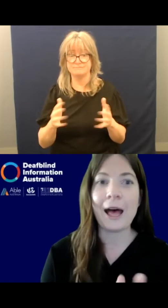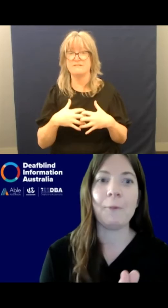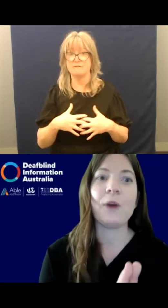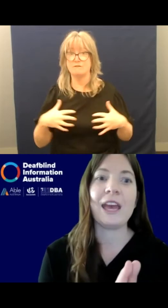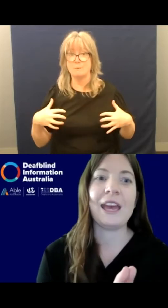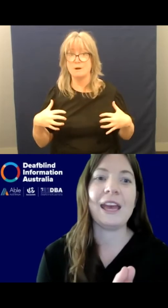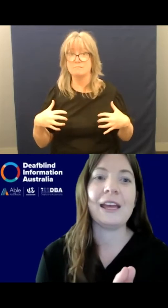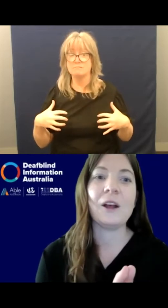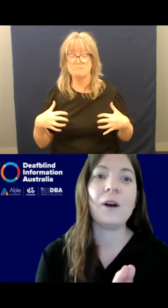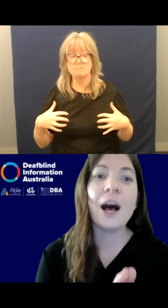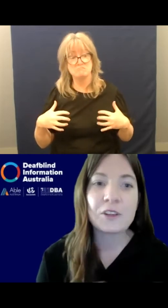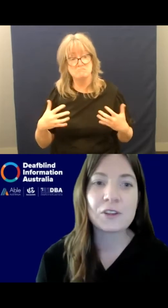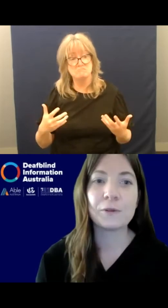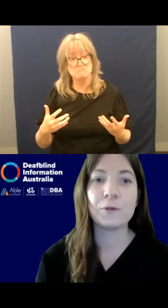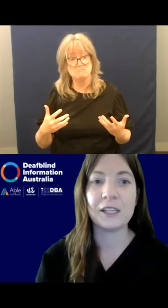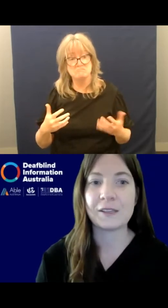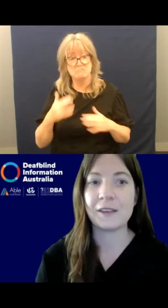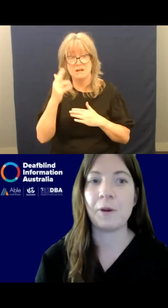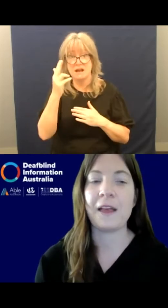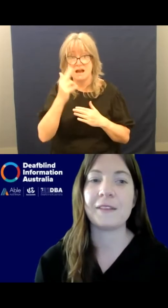where art materials will fit somewhere on that scale.